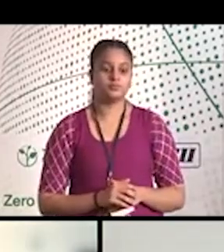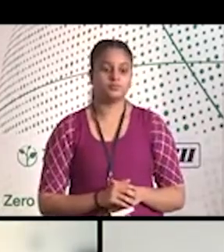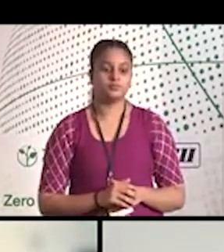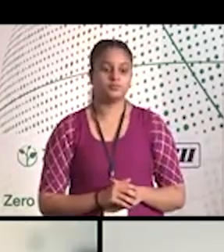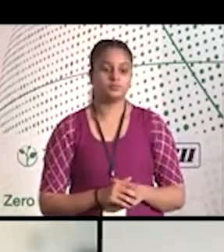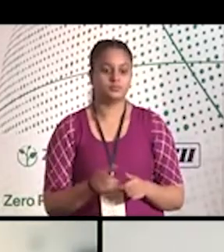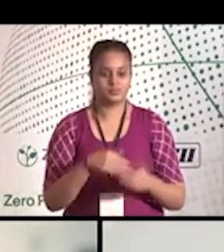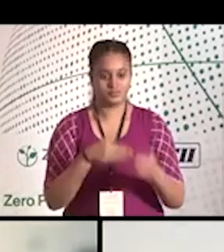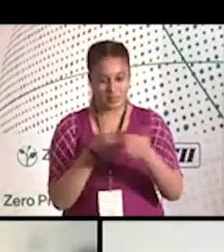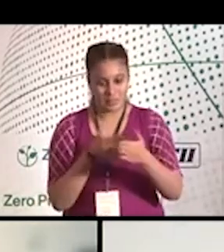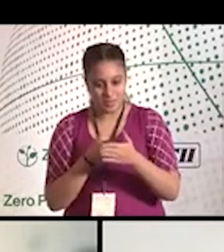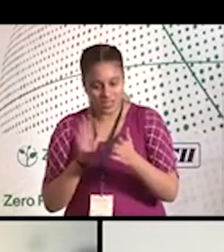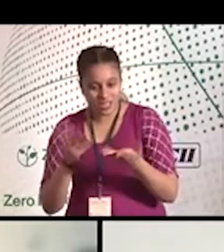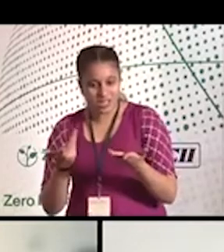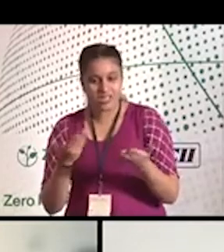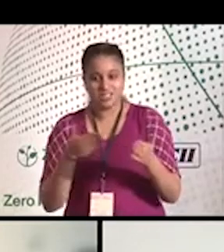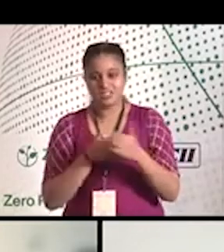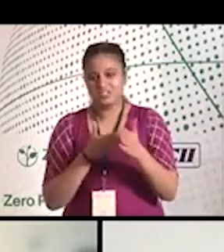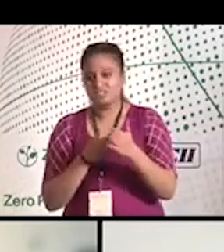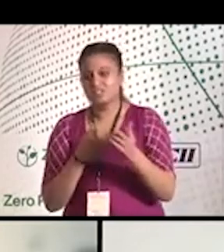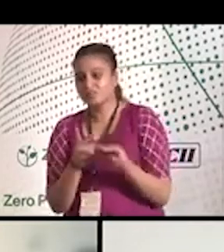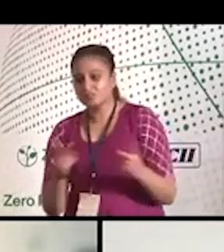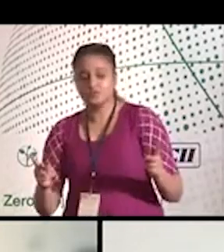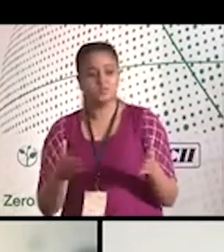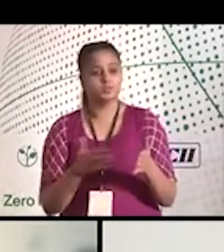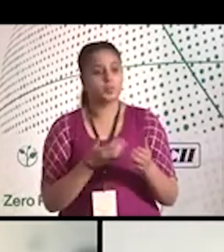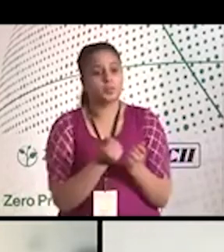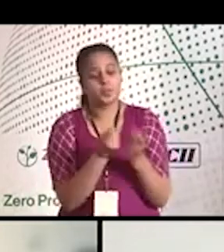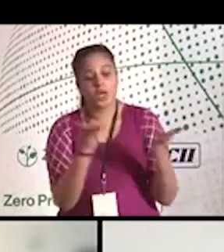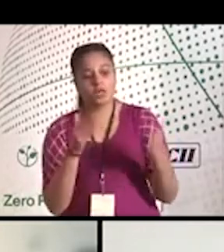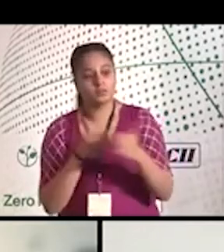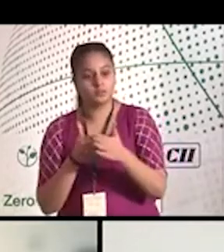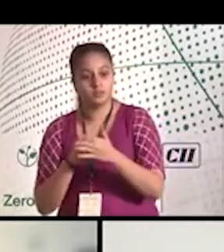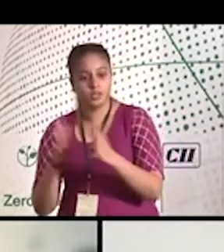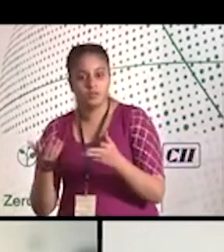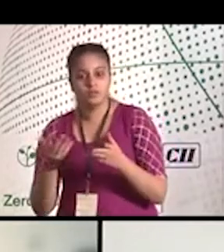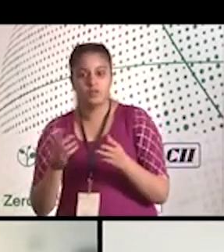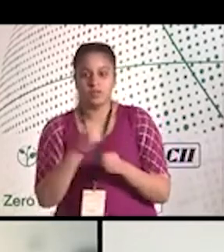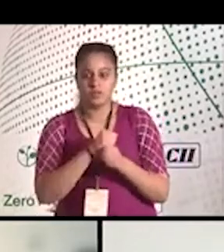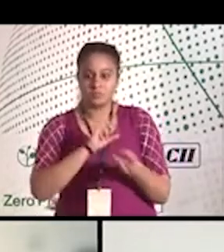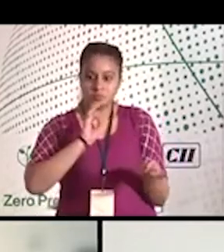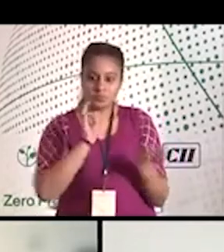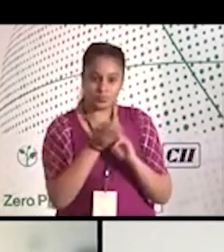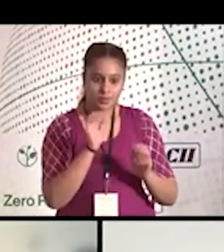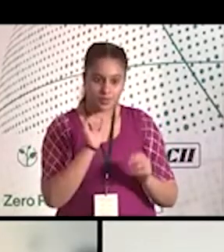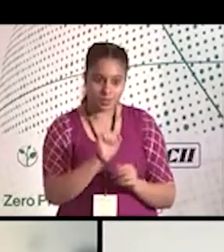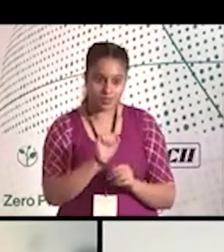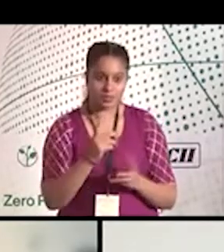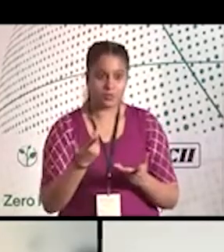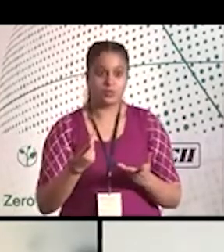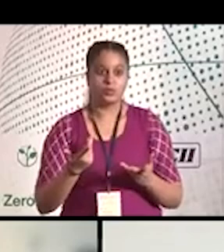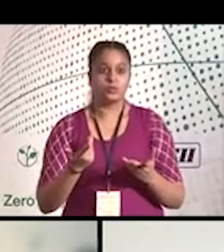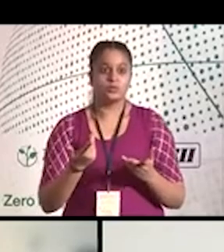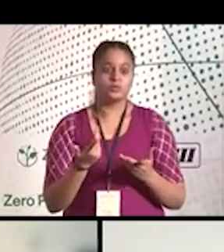and challenges are very, very similar globally. You know, the unemployment rate for people with disabilities is quite high.